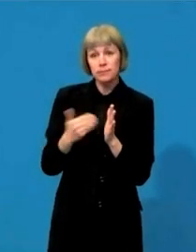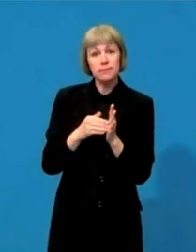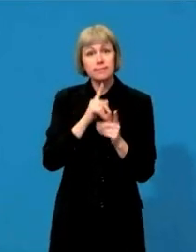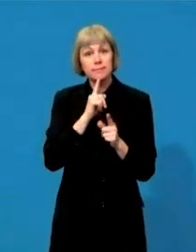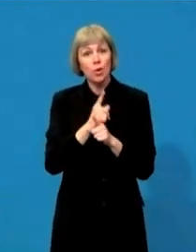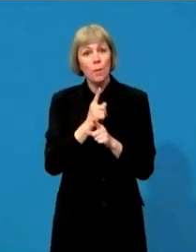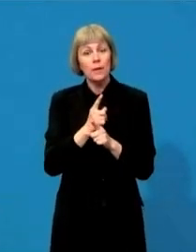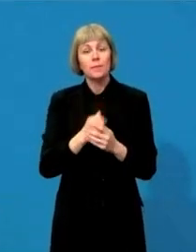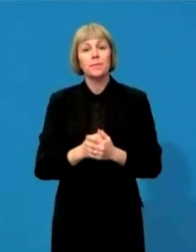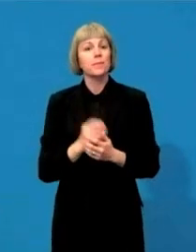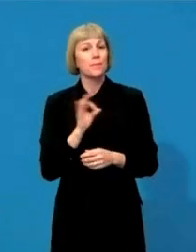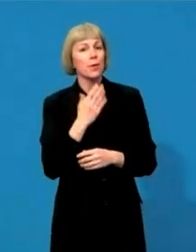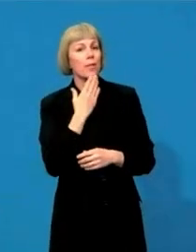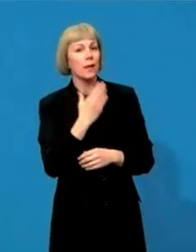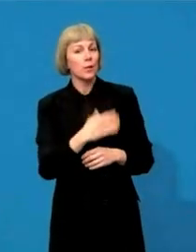No. Thank you. I think Emily said it all.